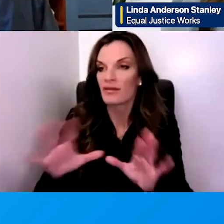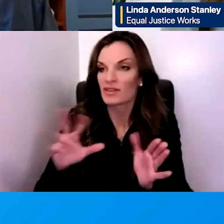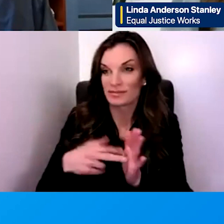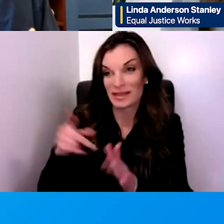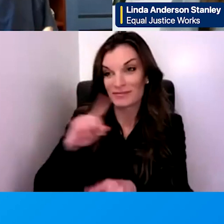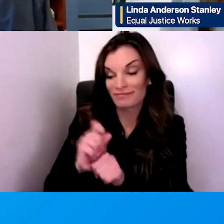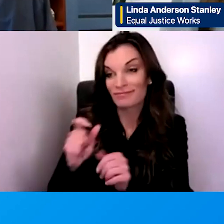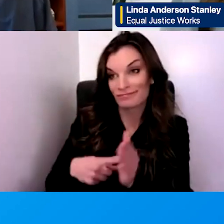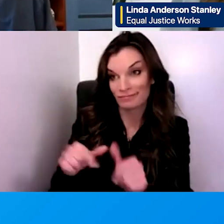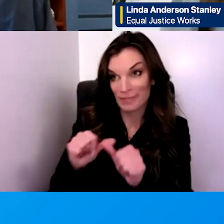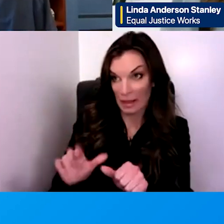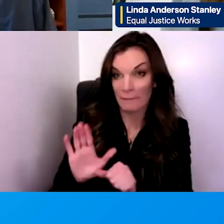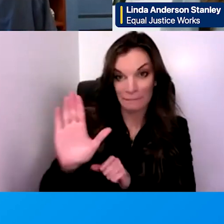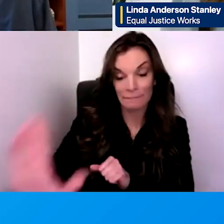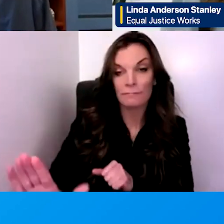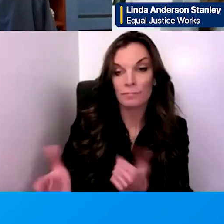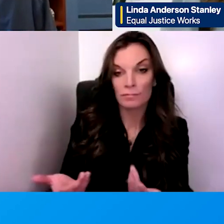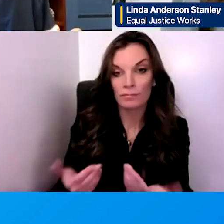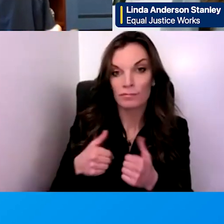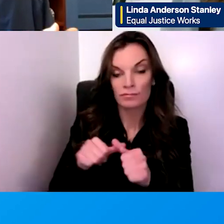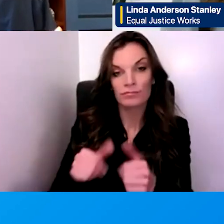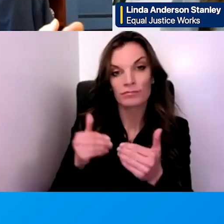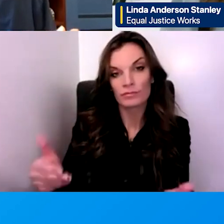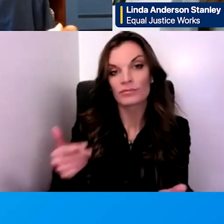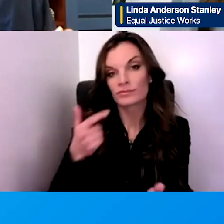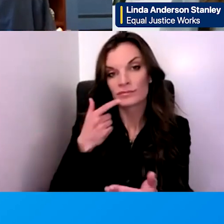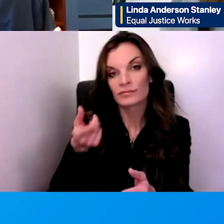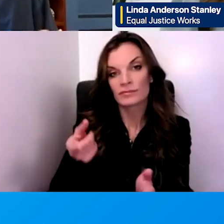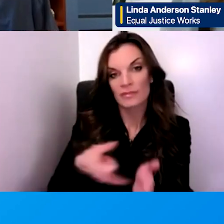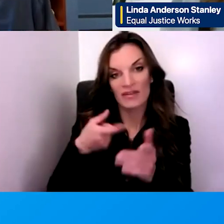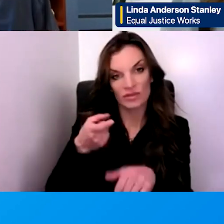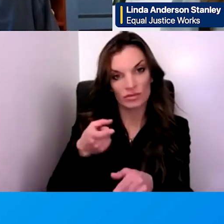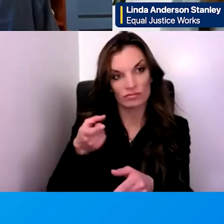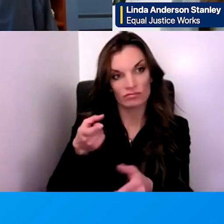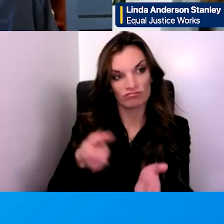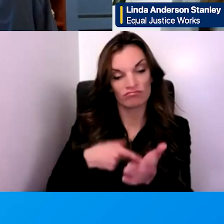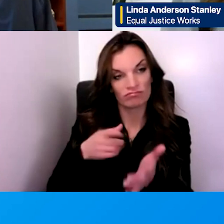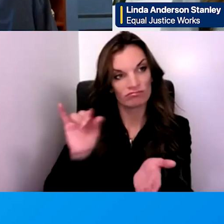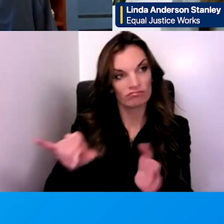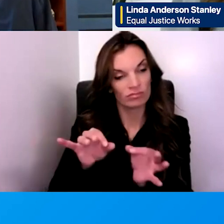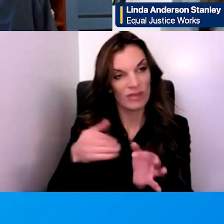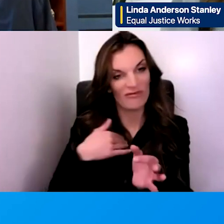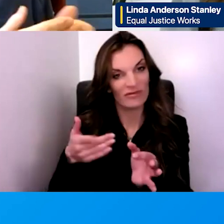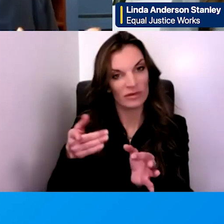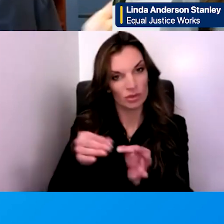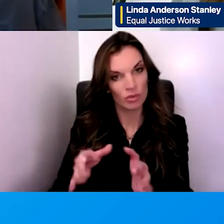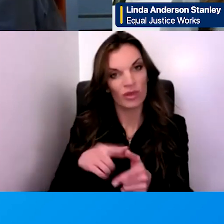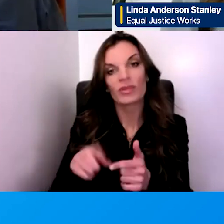At that moment in time you have to until we can resolve this and then it was clear they had found